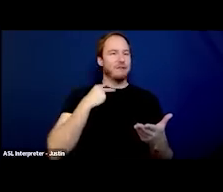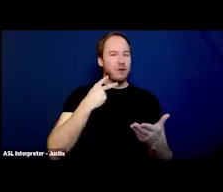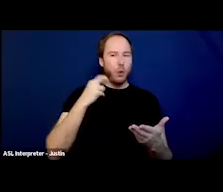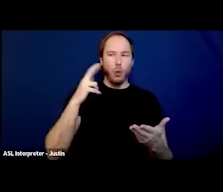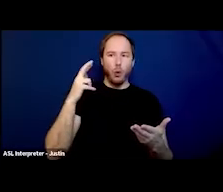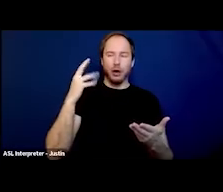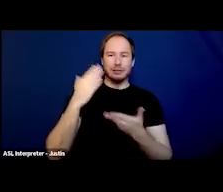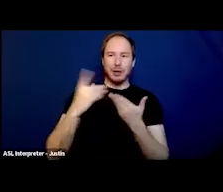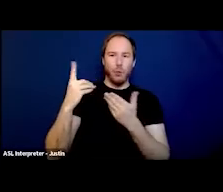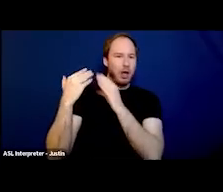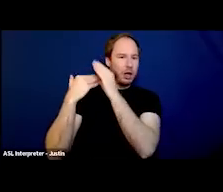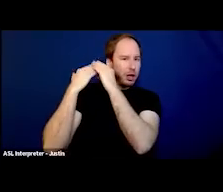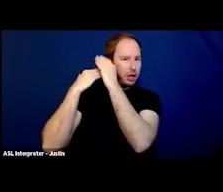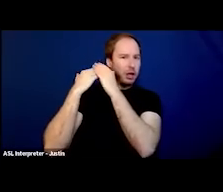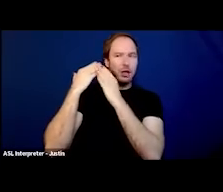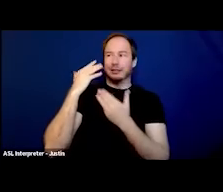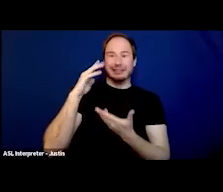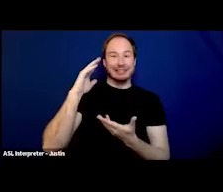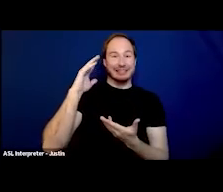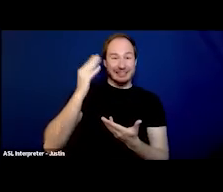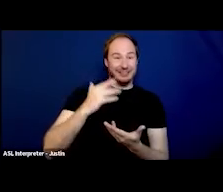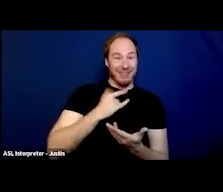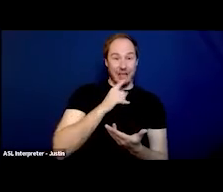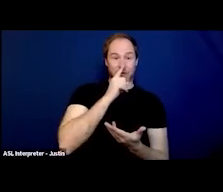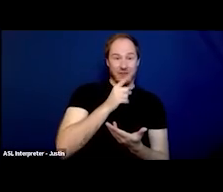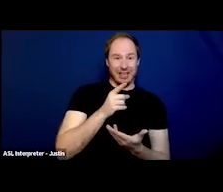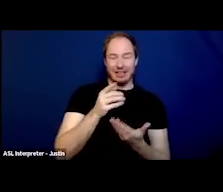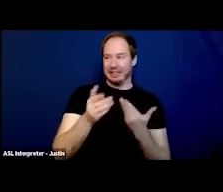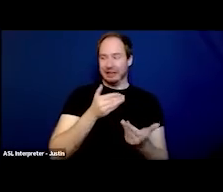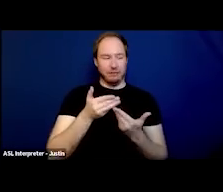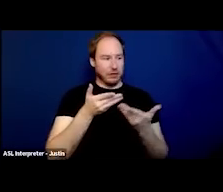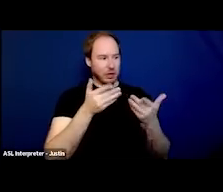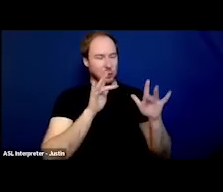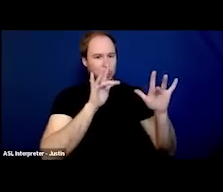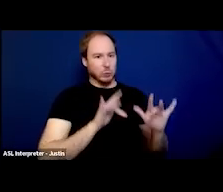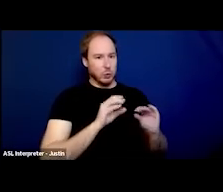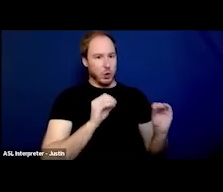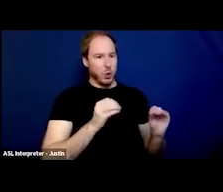and feel extremely realistic to someone just like a normal perceptual experience.